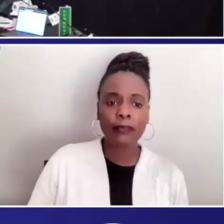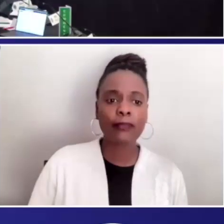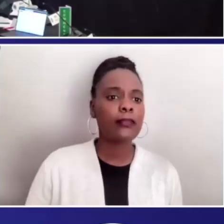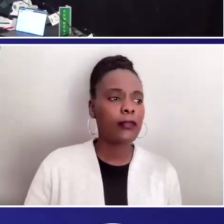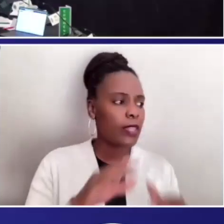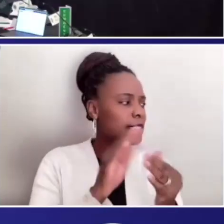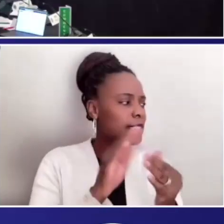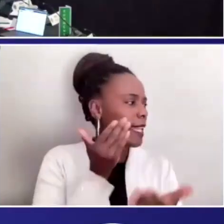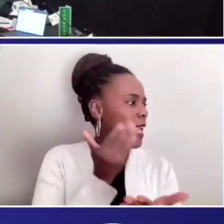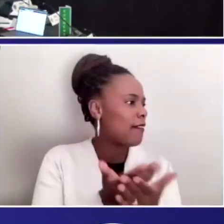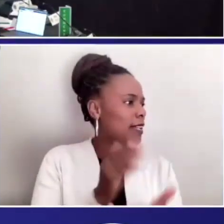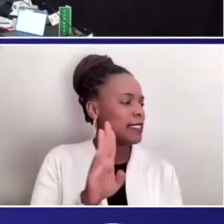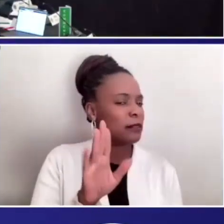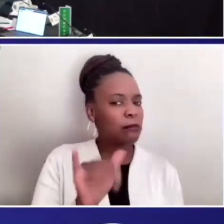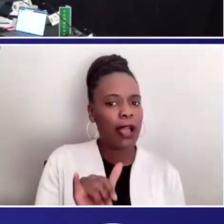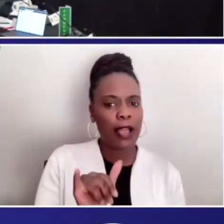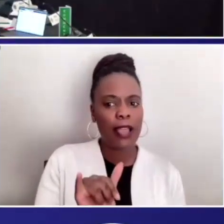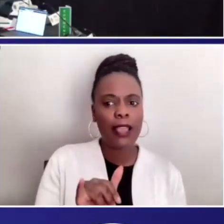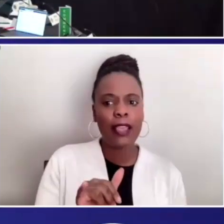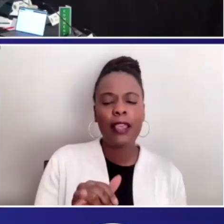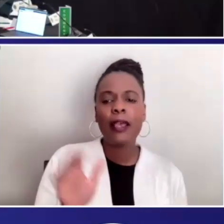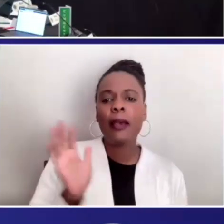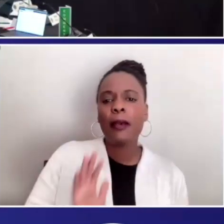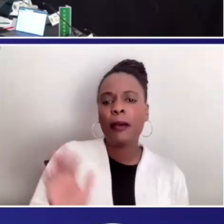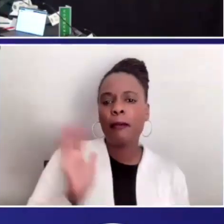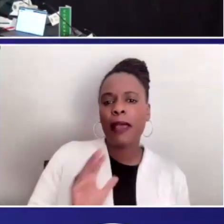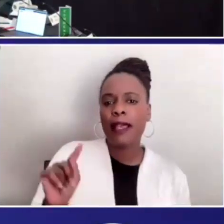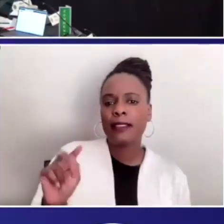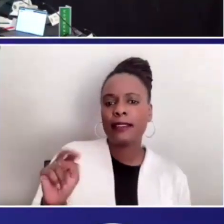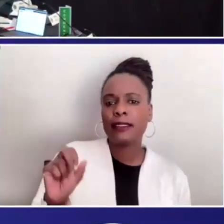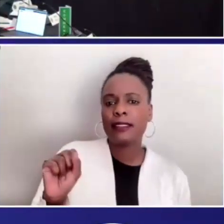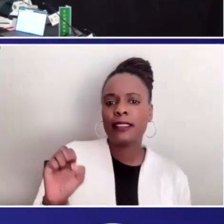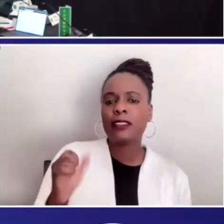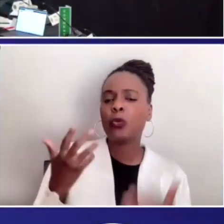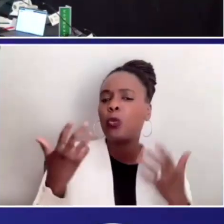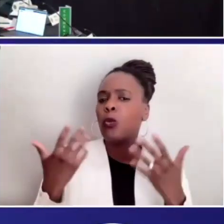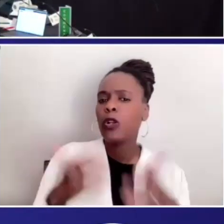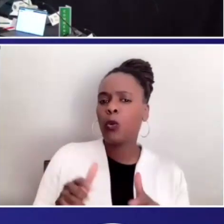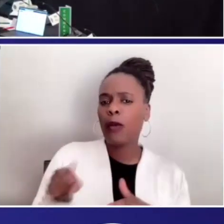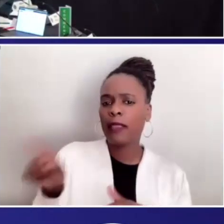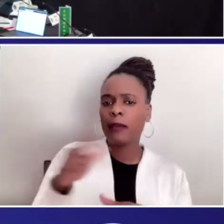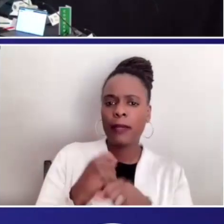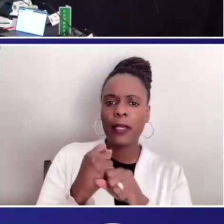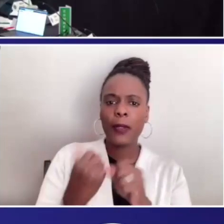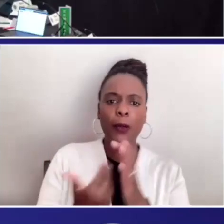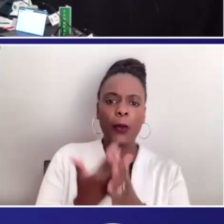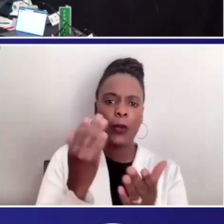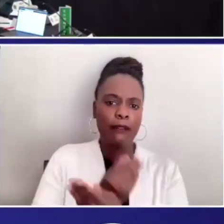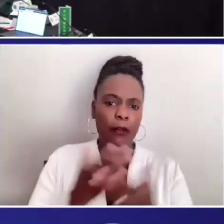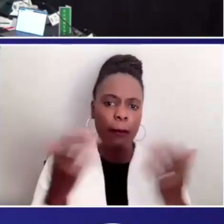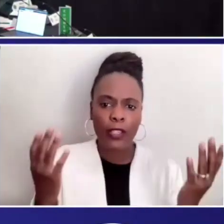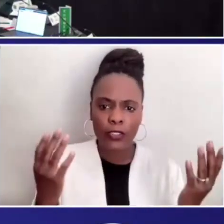There is past tense. We don't want schools creating new information. They're not, as I said, they're not directly linked here.